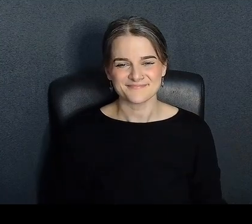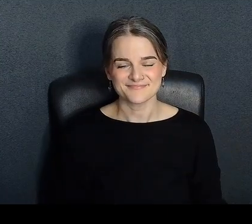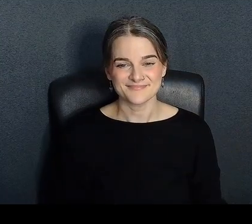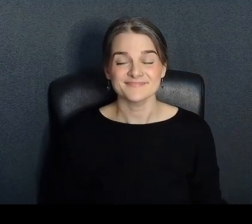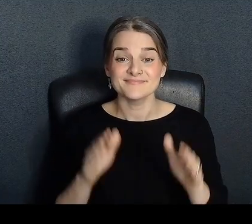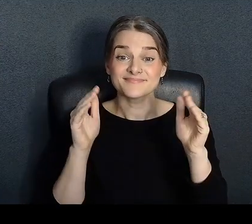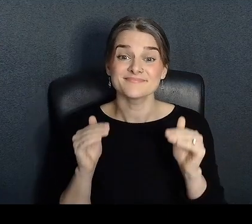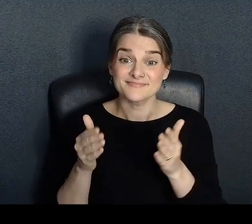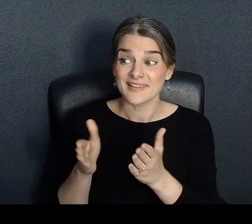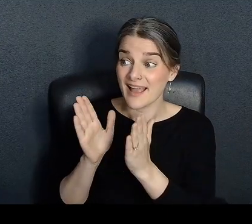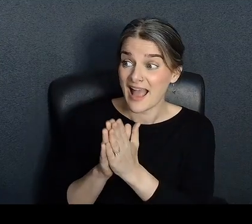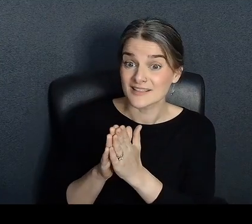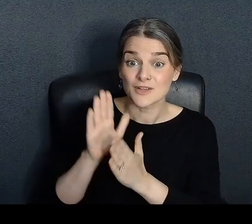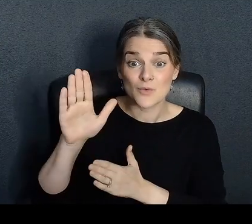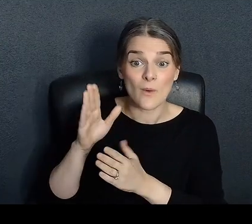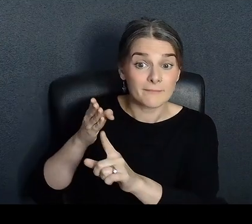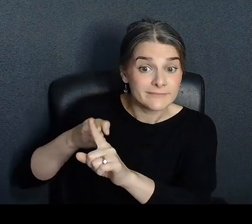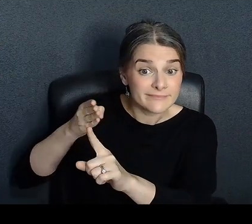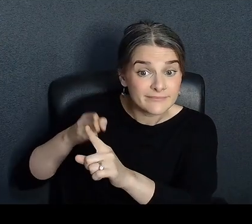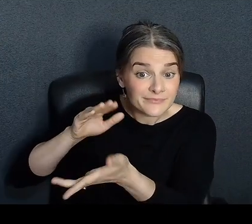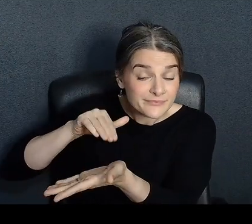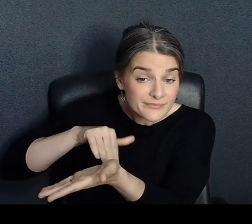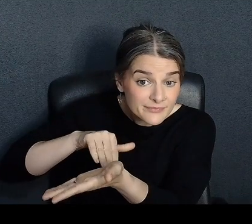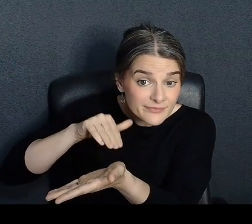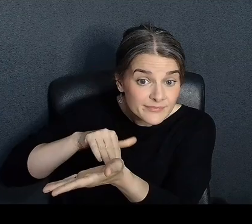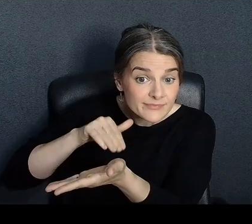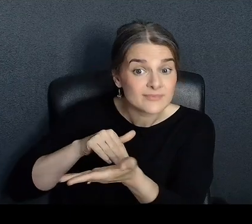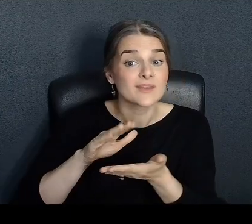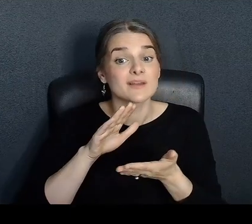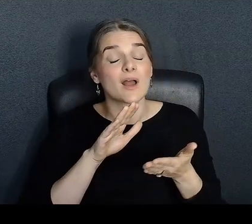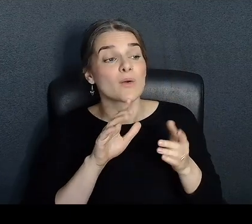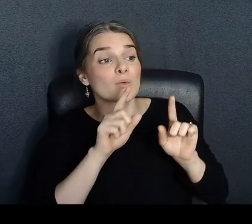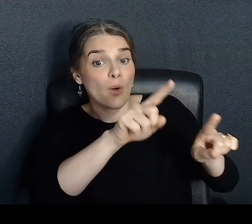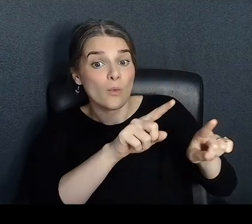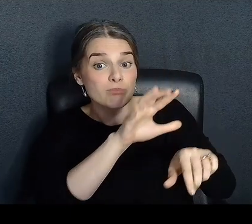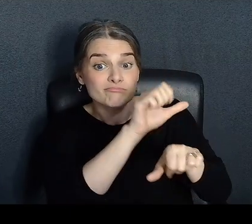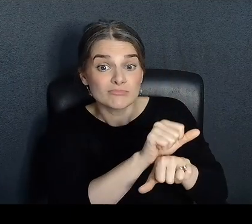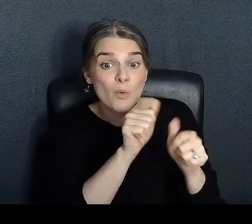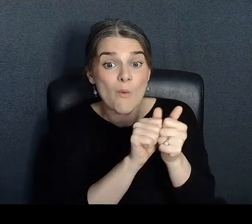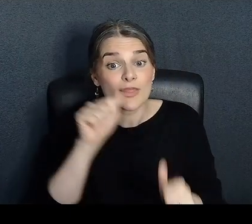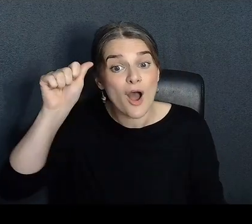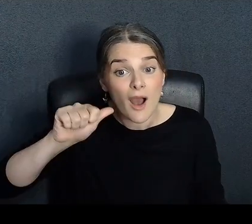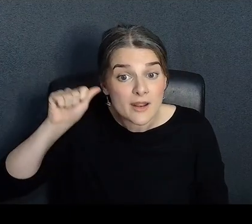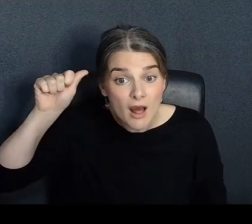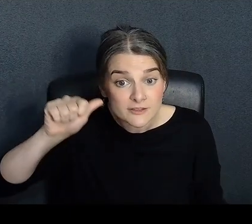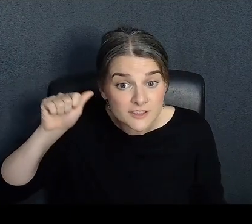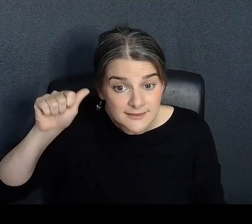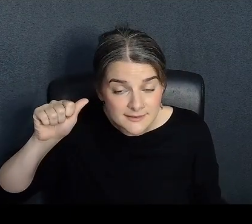or see an audiologist. Audiologists can be nestled in the ear, nose,